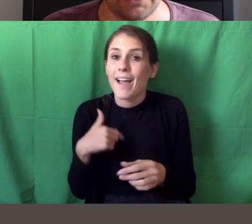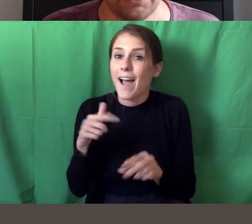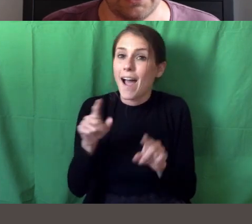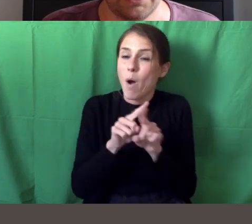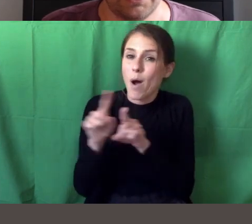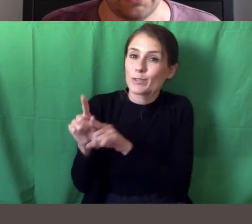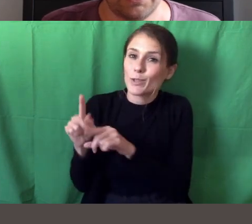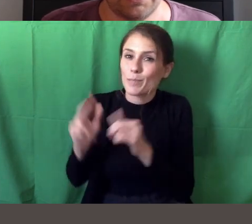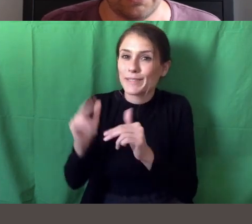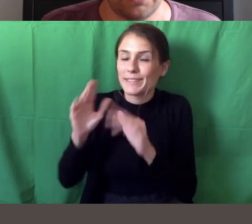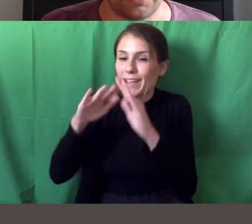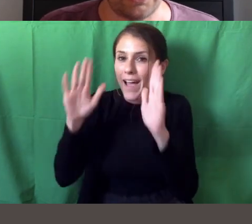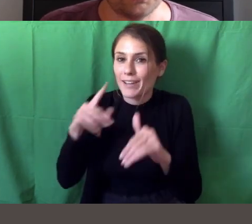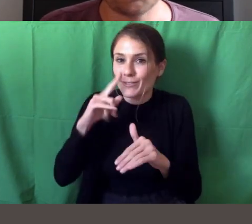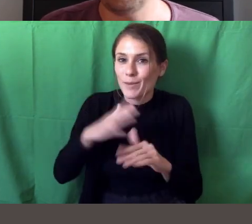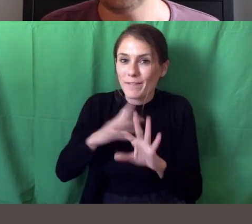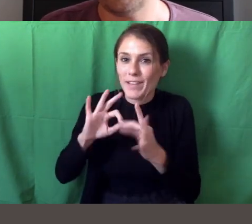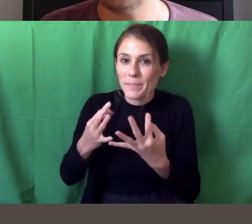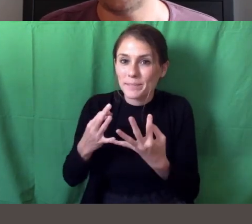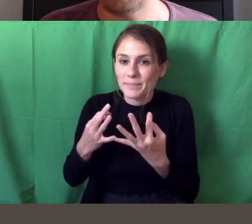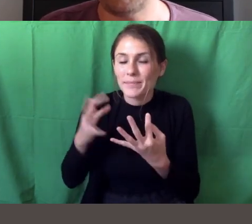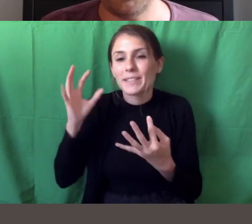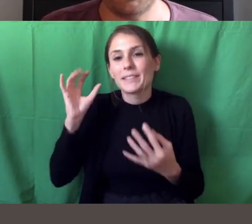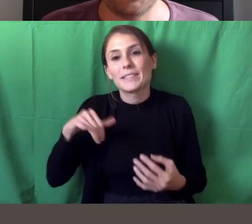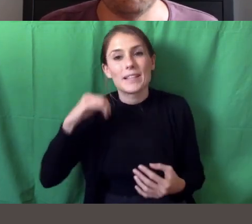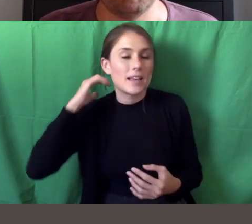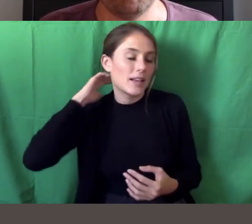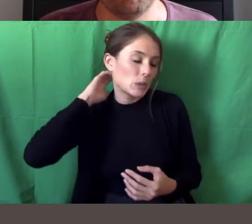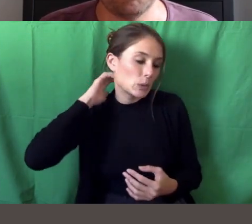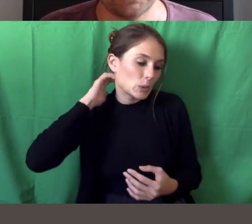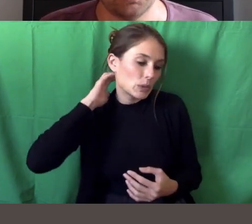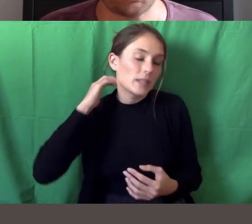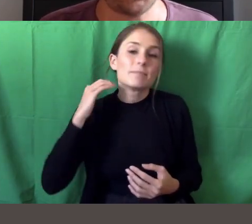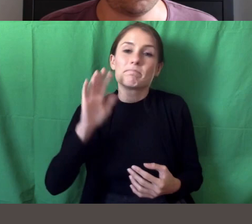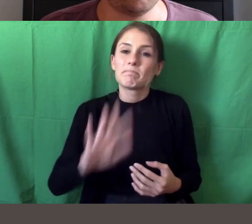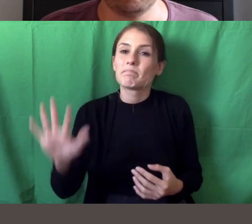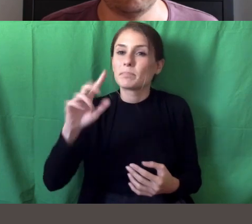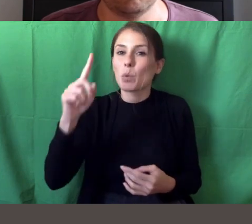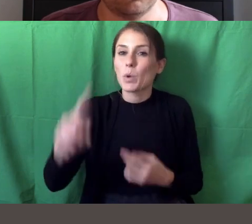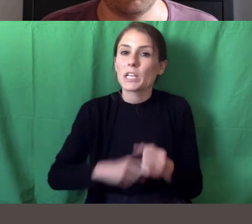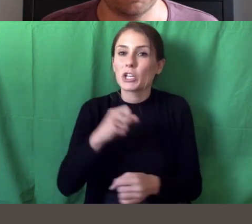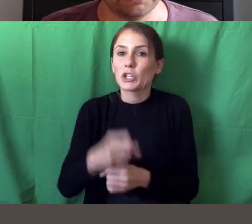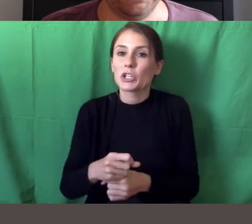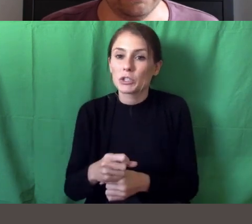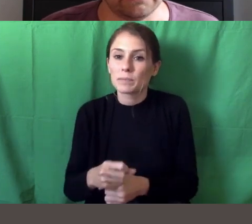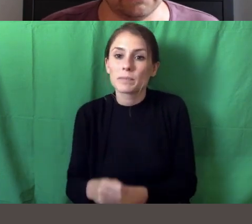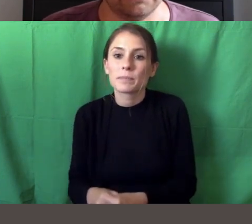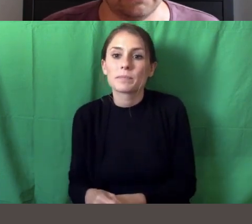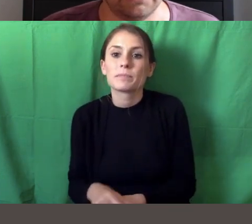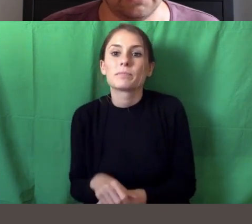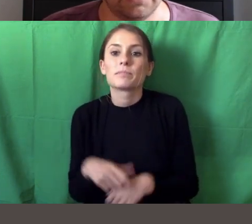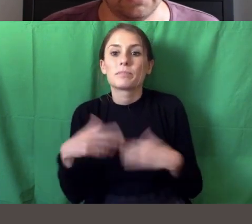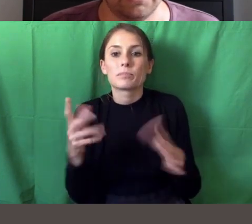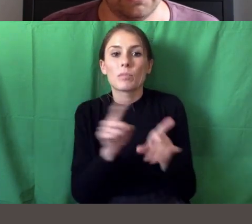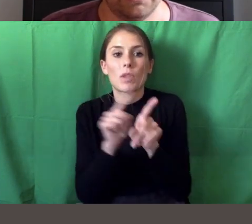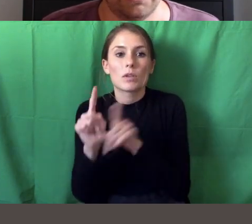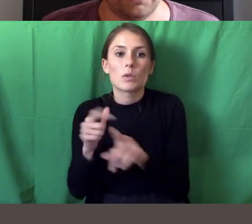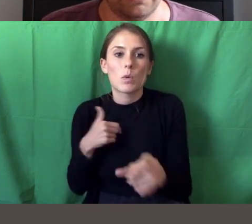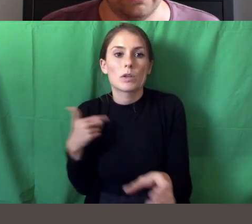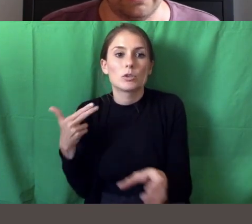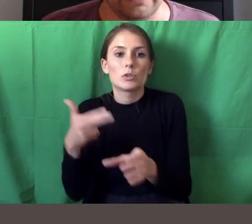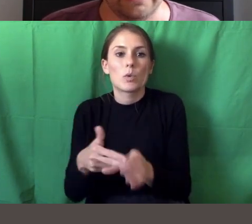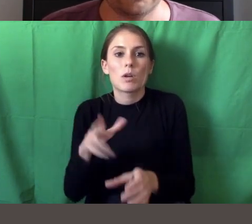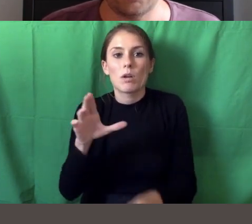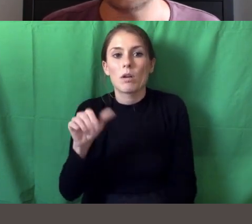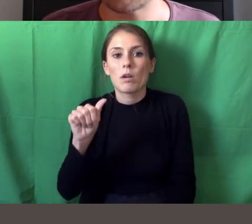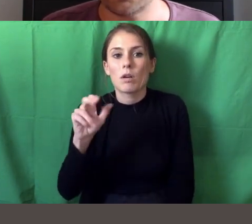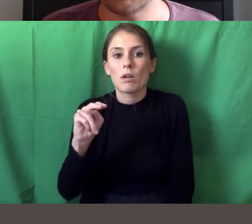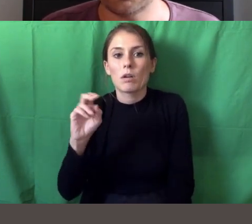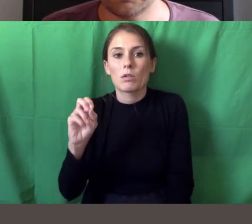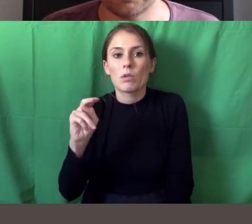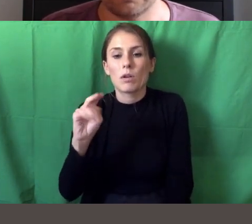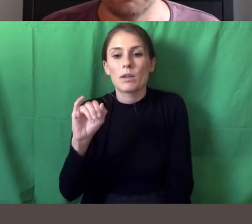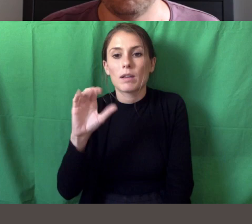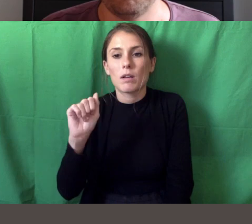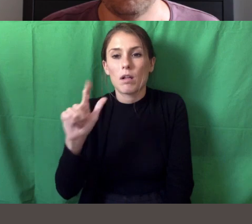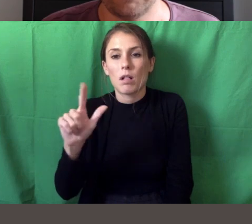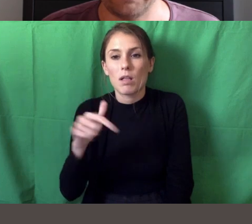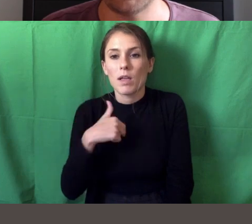the weekend, right? I also built a house for my family, which took about a year. And I